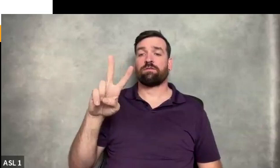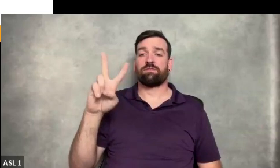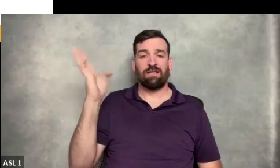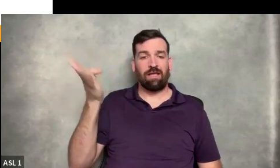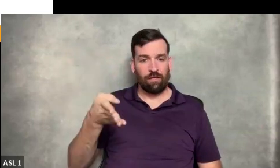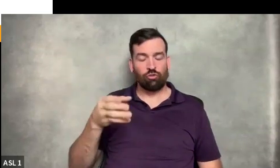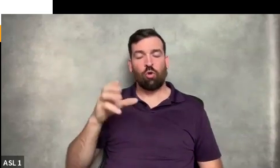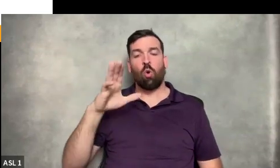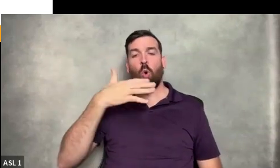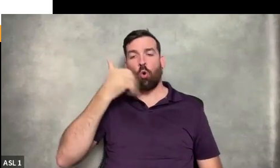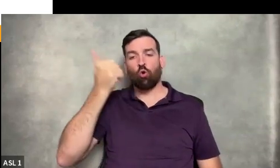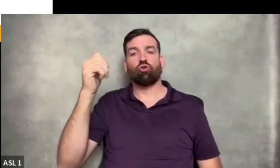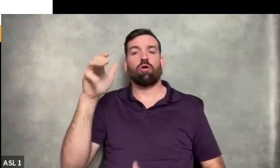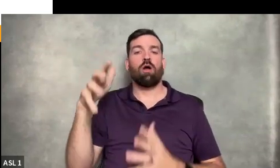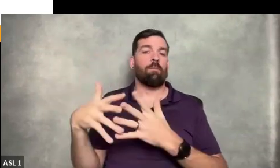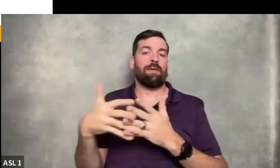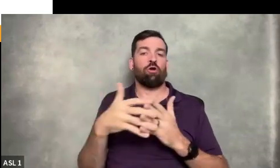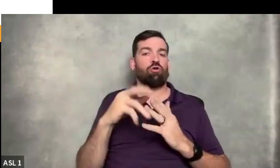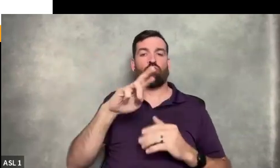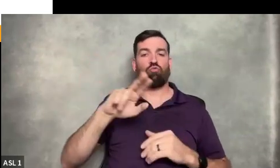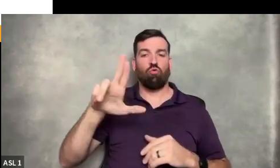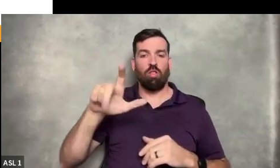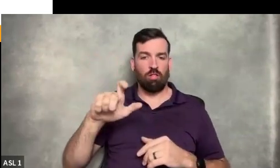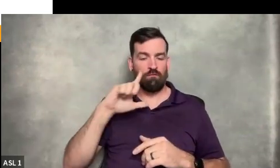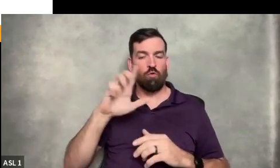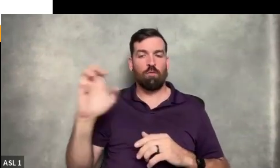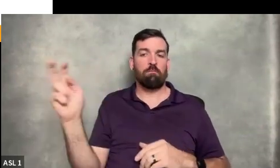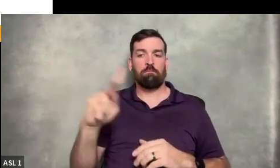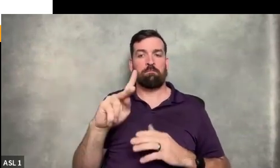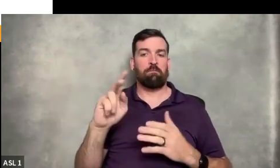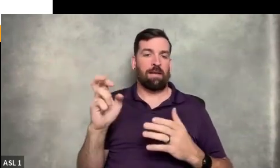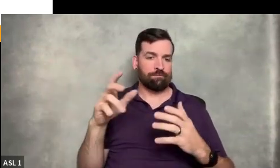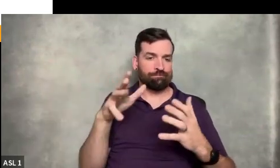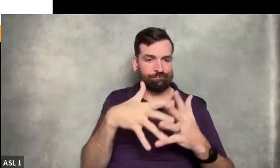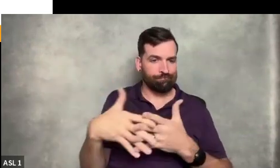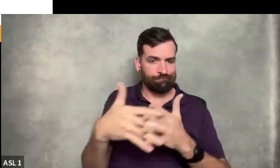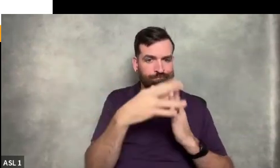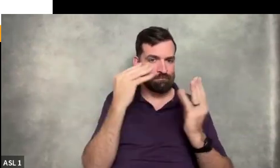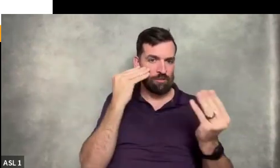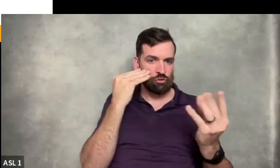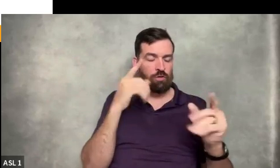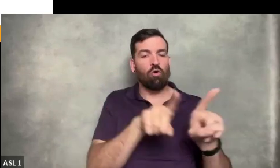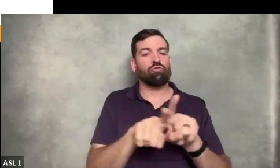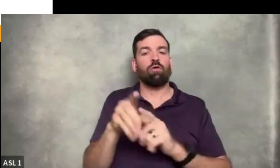for our Back-to-Basics webinar materials on state and area plans as well as funding formulas to view